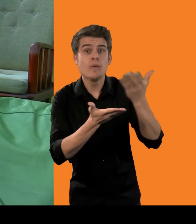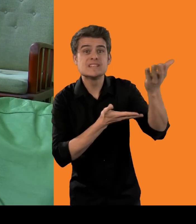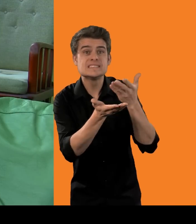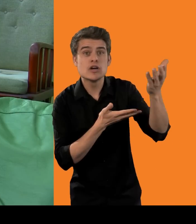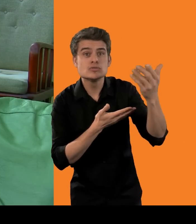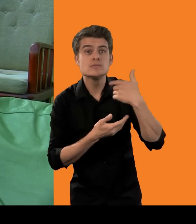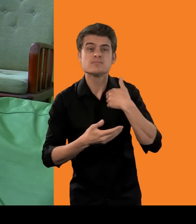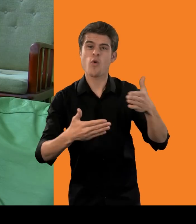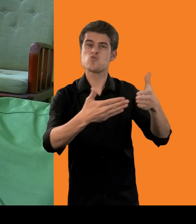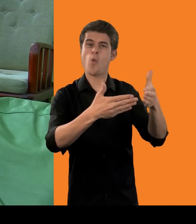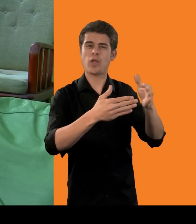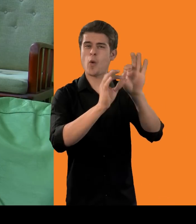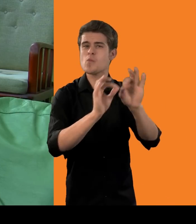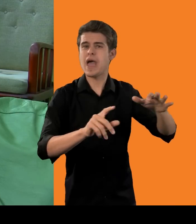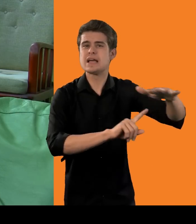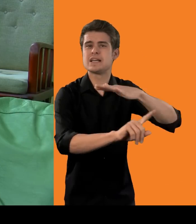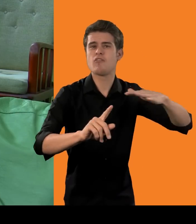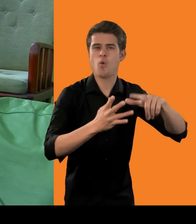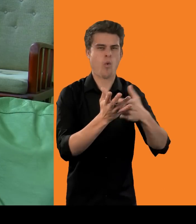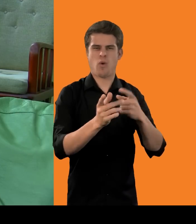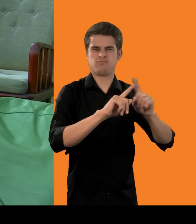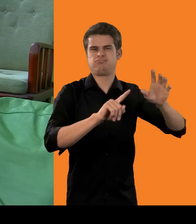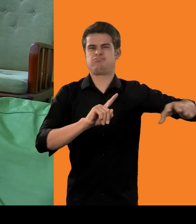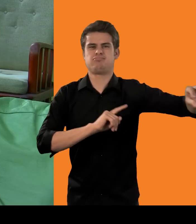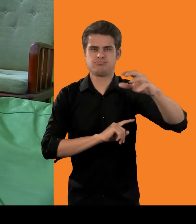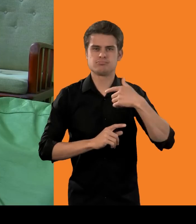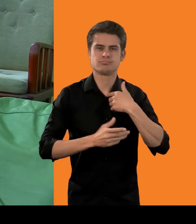in a quiet corner or something. And also you can always reduce the volume